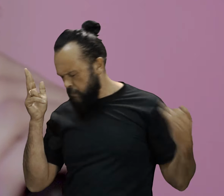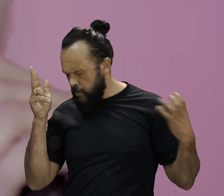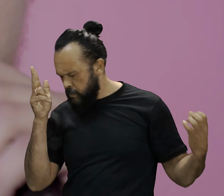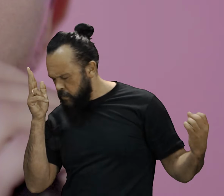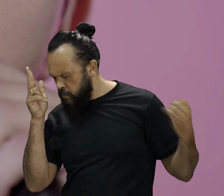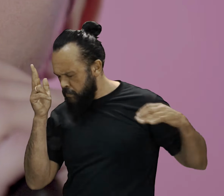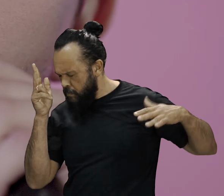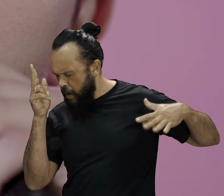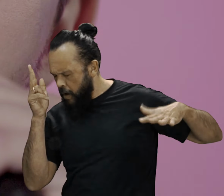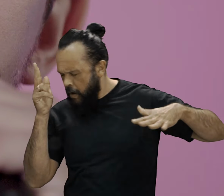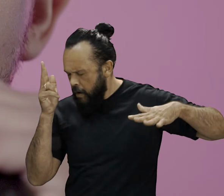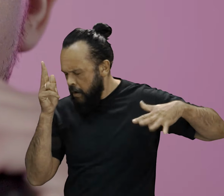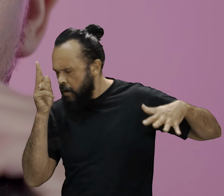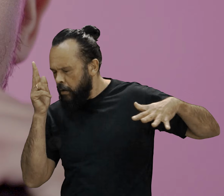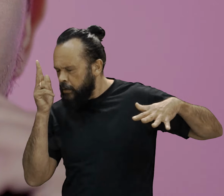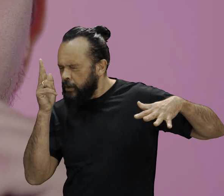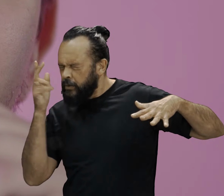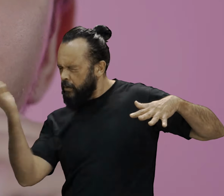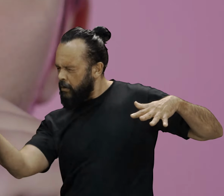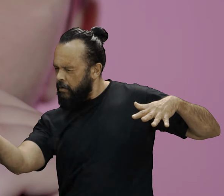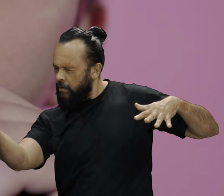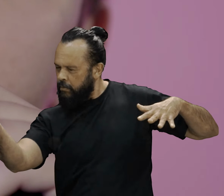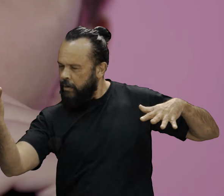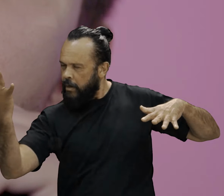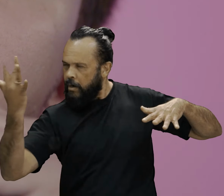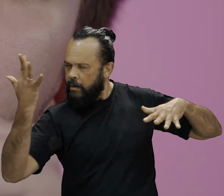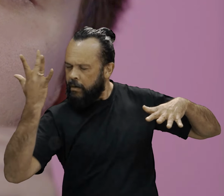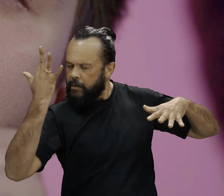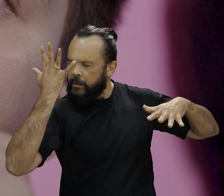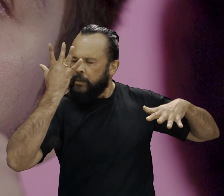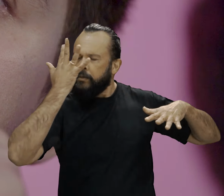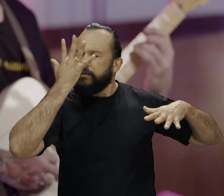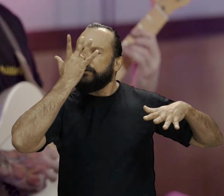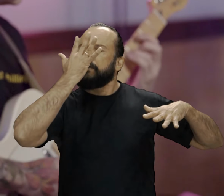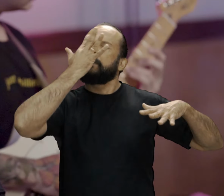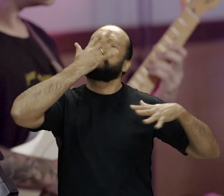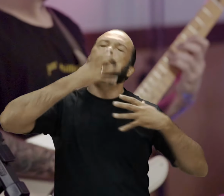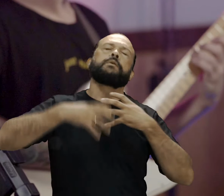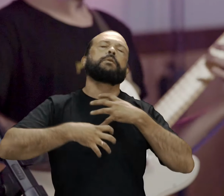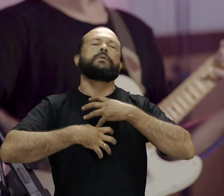And I see the light outside trying to get in